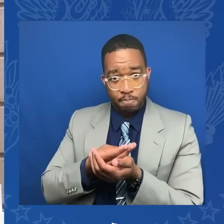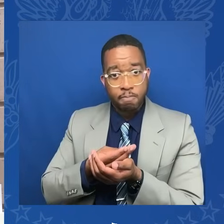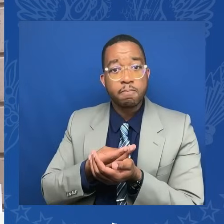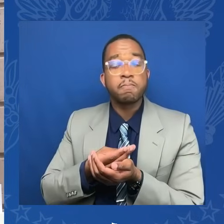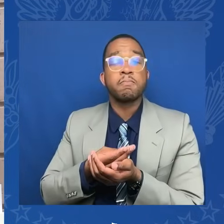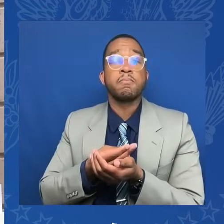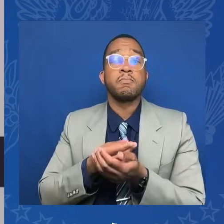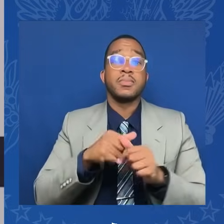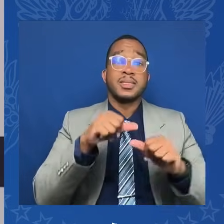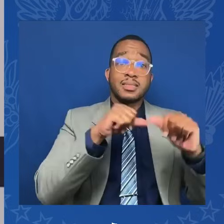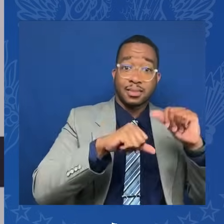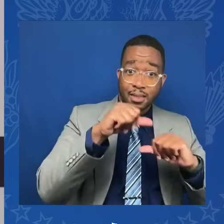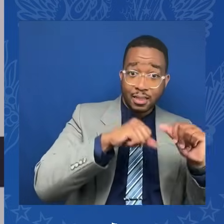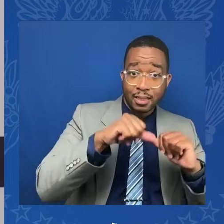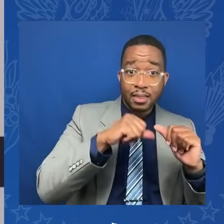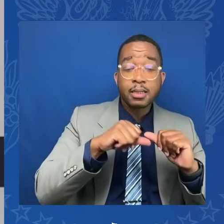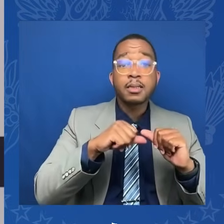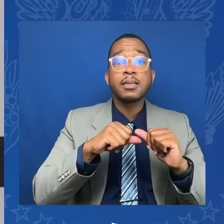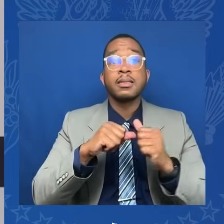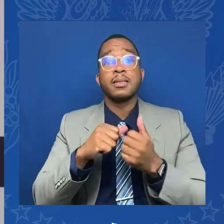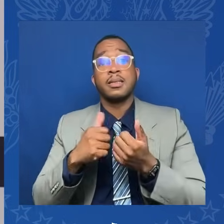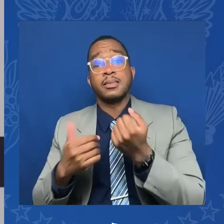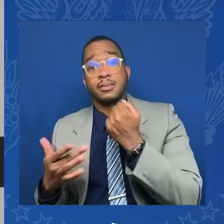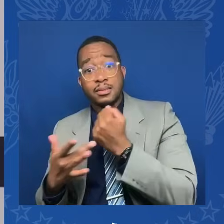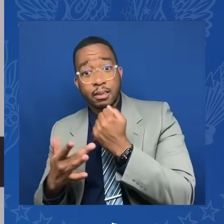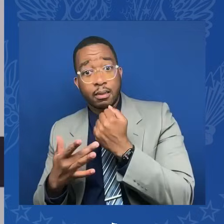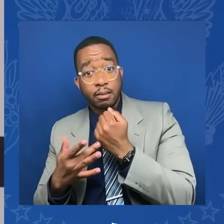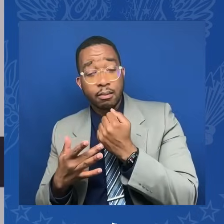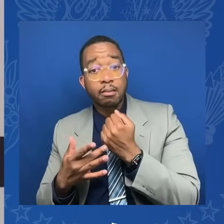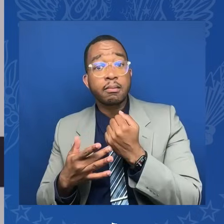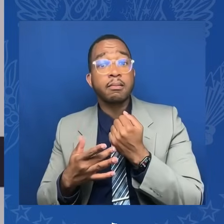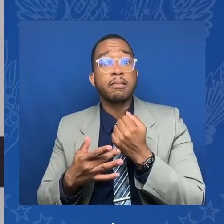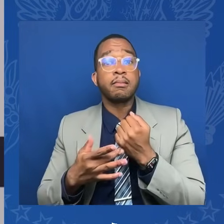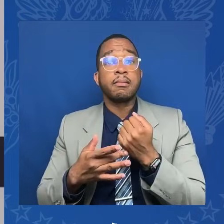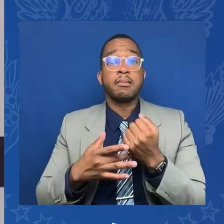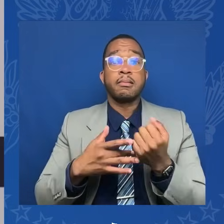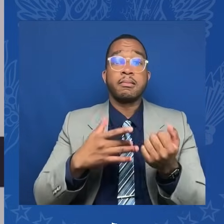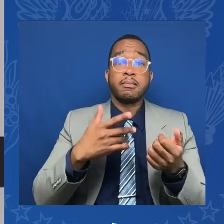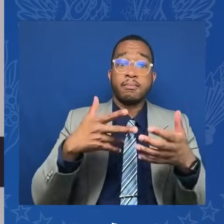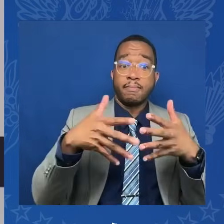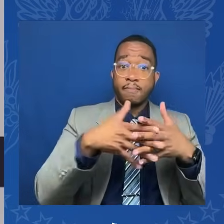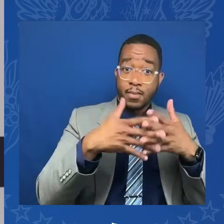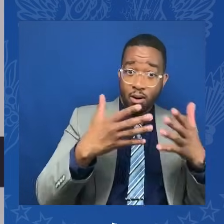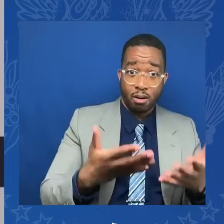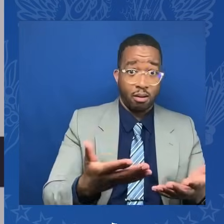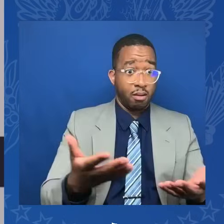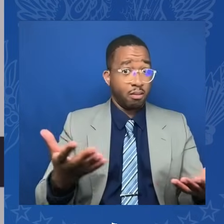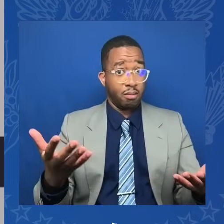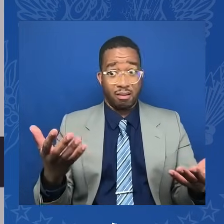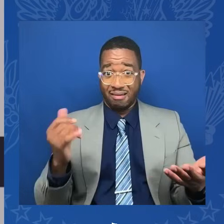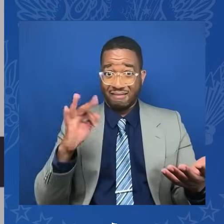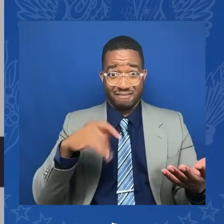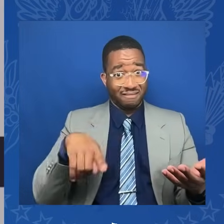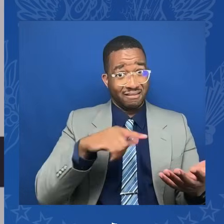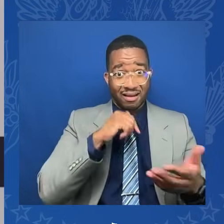The reason we don't have more Americans coming, we're afraid they won't come home. It's such a beautiful -- I mean it. This is such an incredible country,